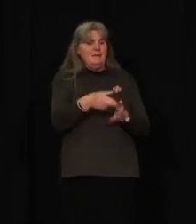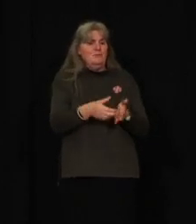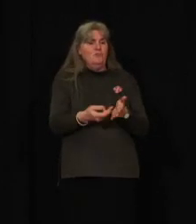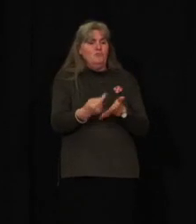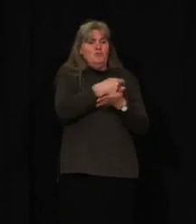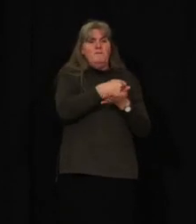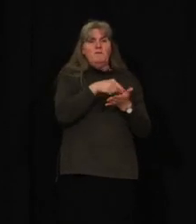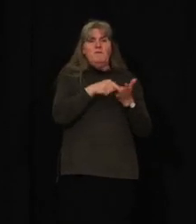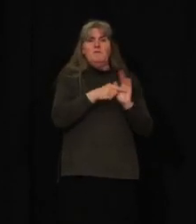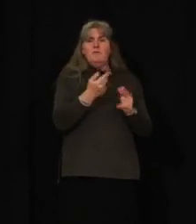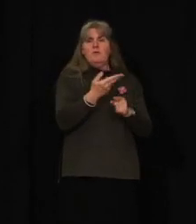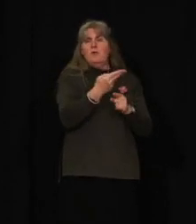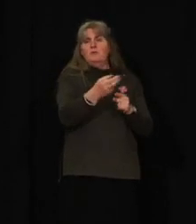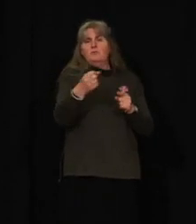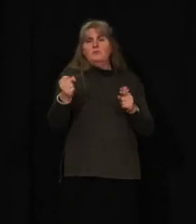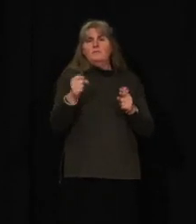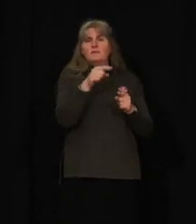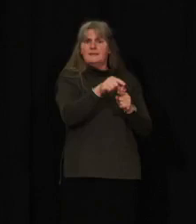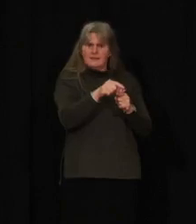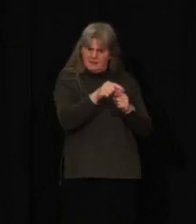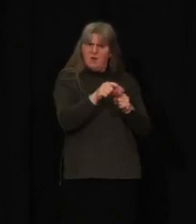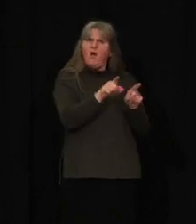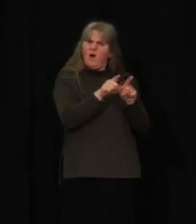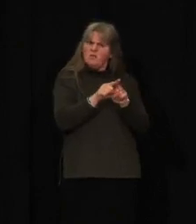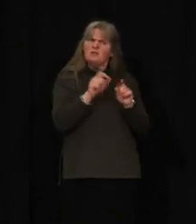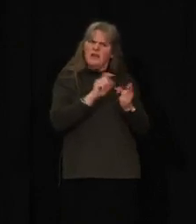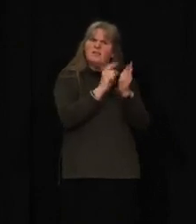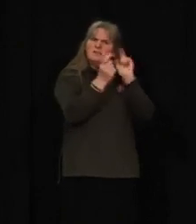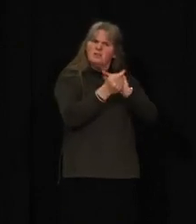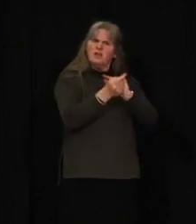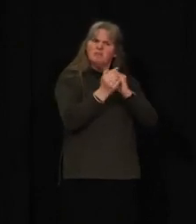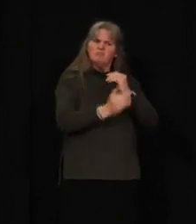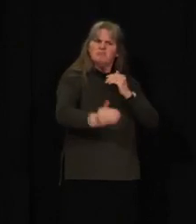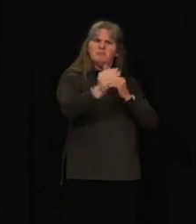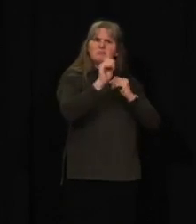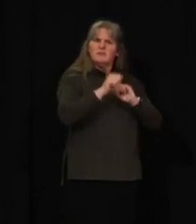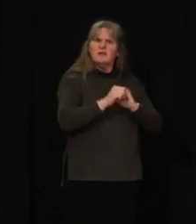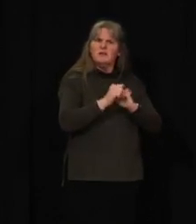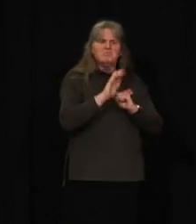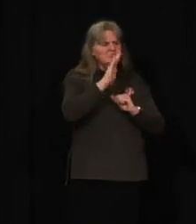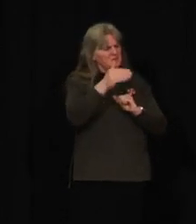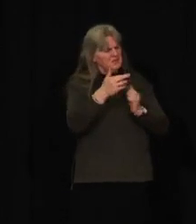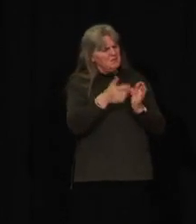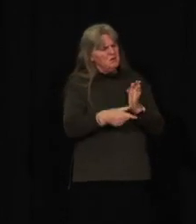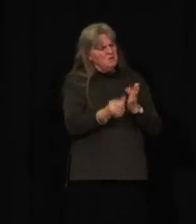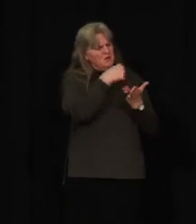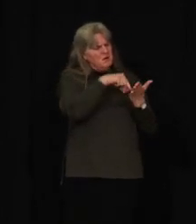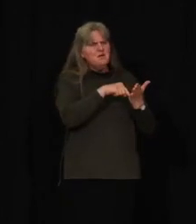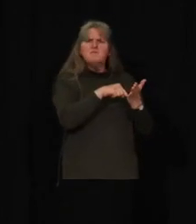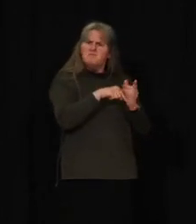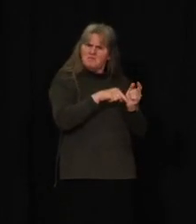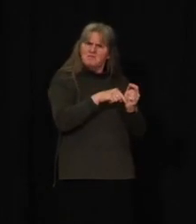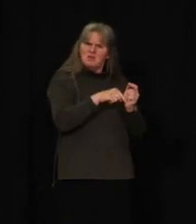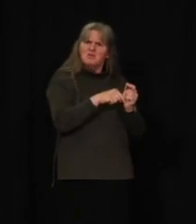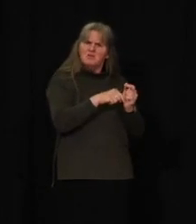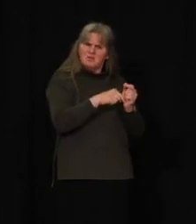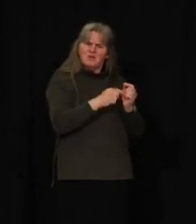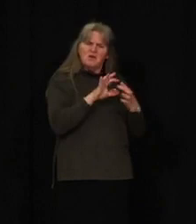is also a challenge -- chance to make history. They review so far appears to have the support of many involved in the field of health